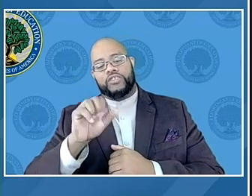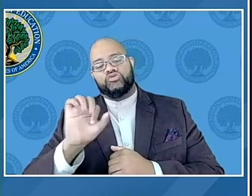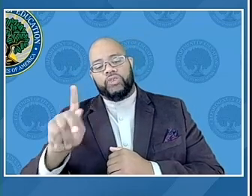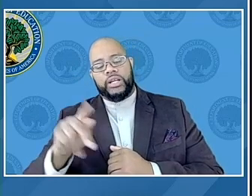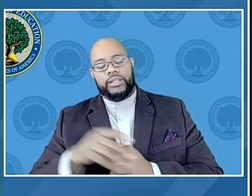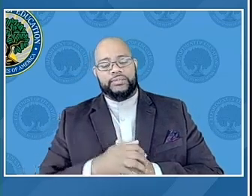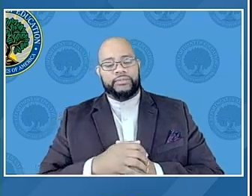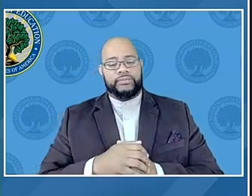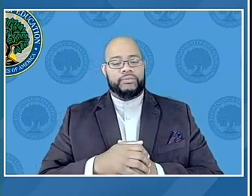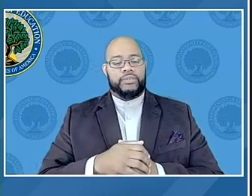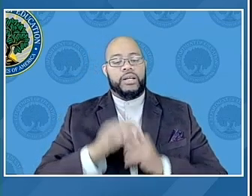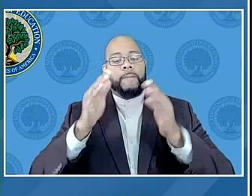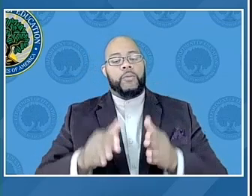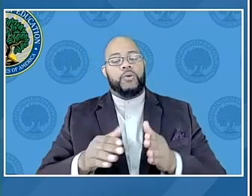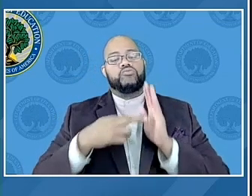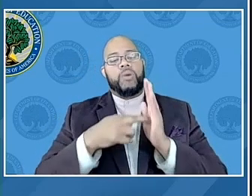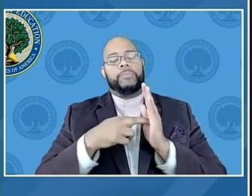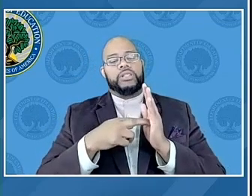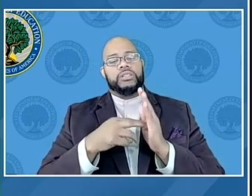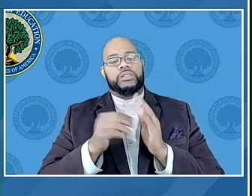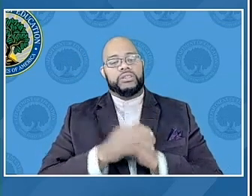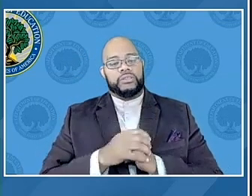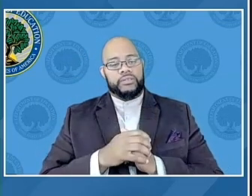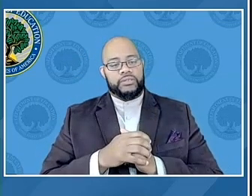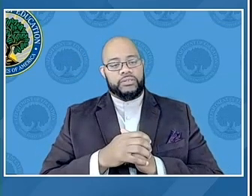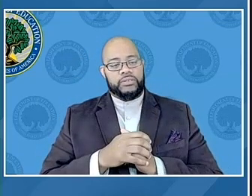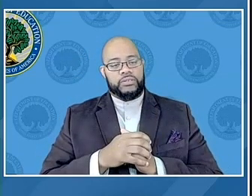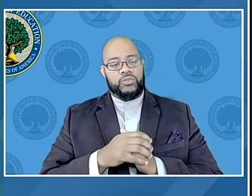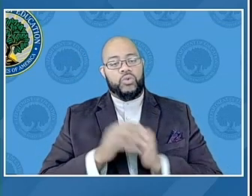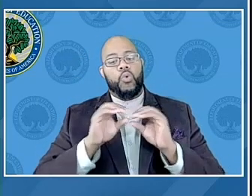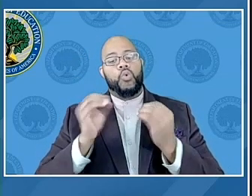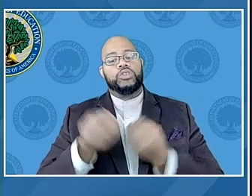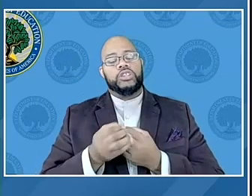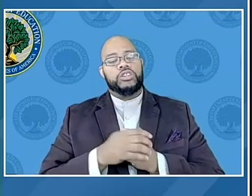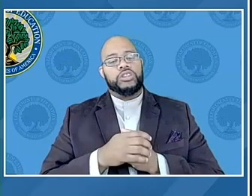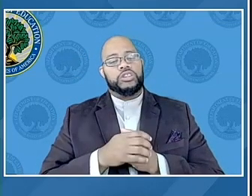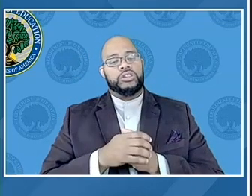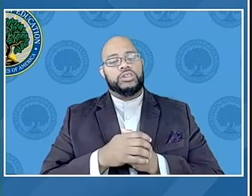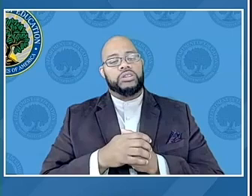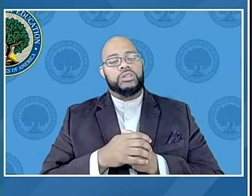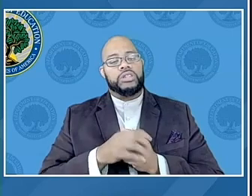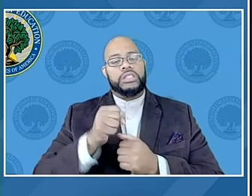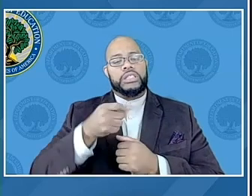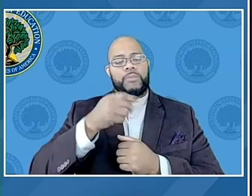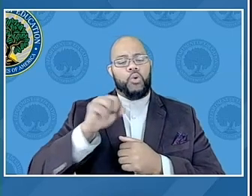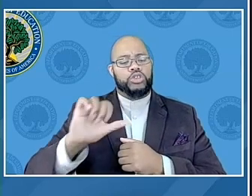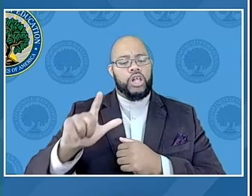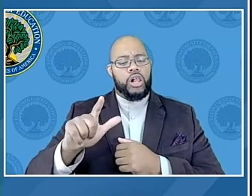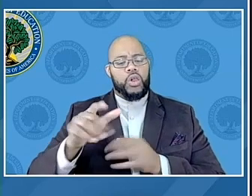person is representing the organization, I believe, Spousal Coordination Do Us Part.